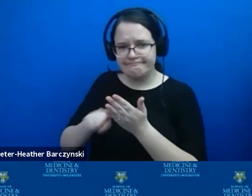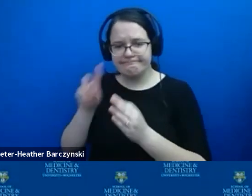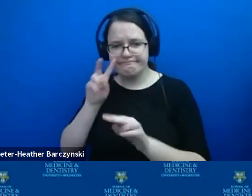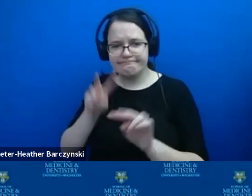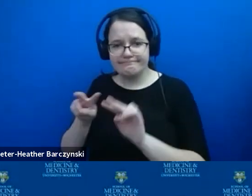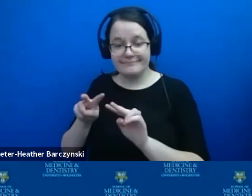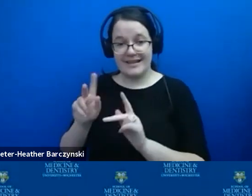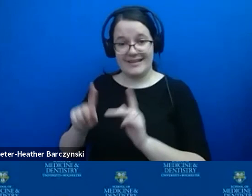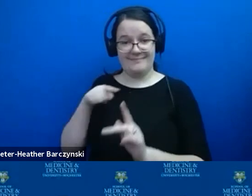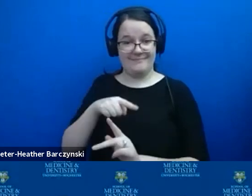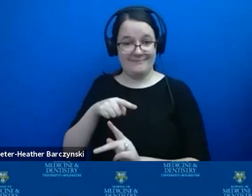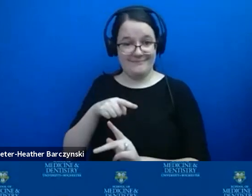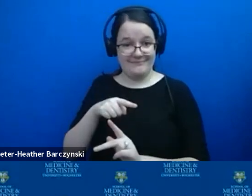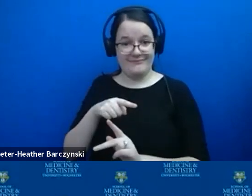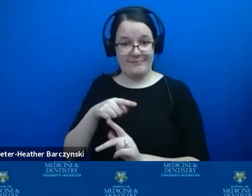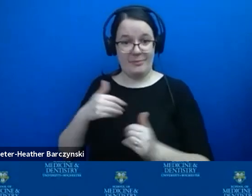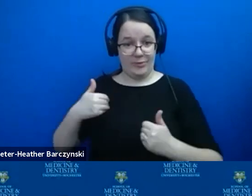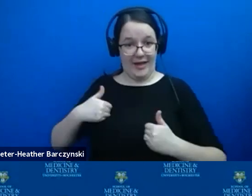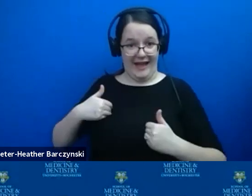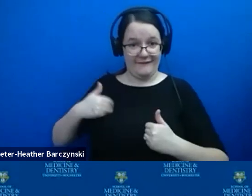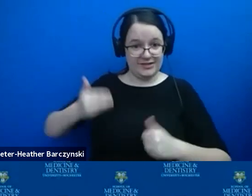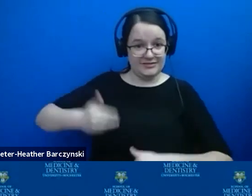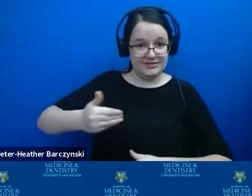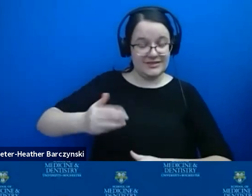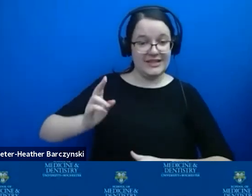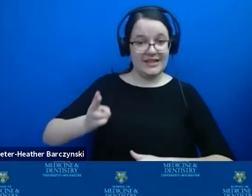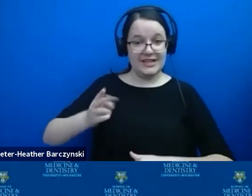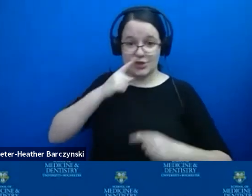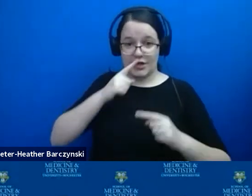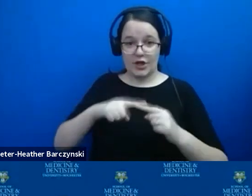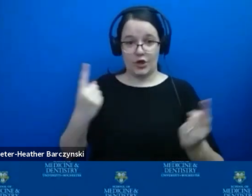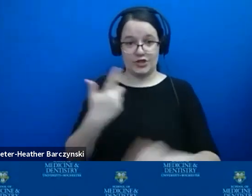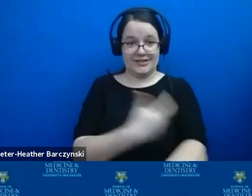who develop who have history of allergic responses to vaccines in the past and whether or not it's